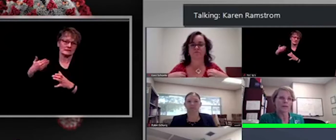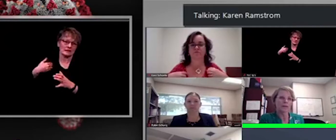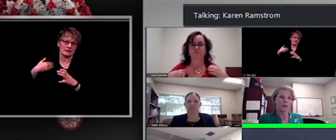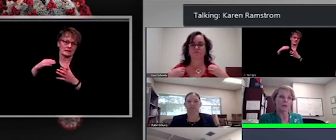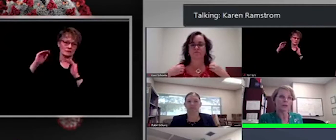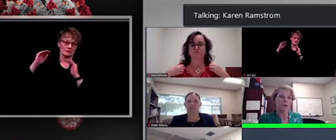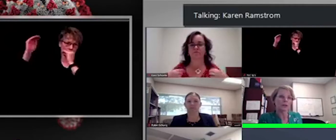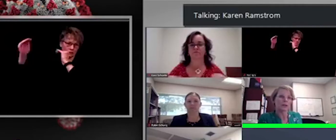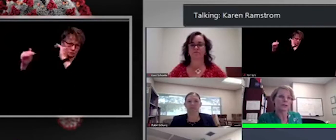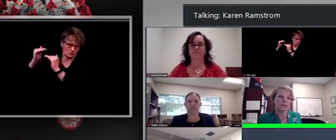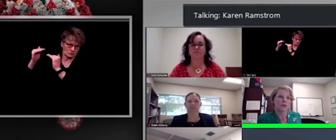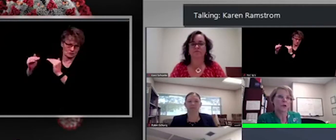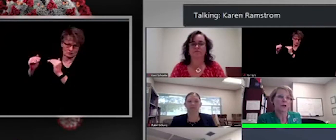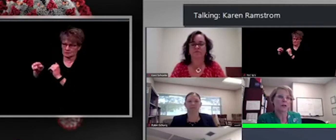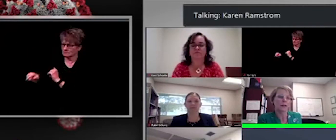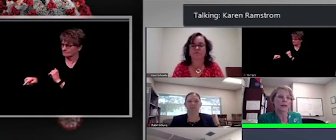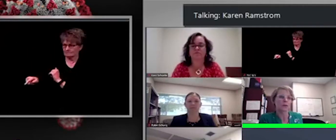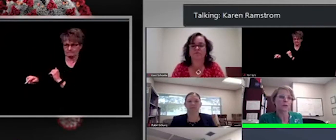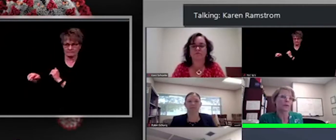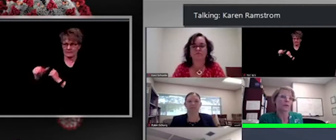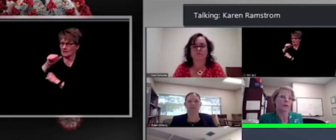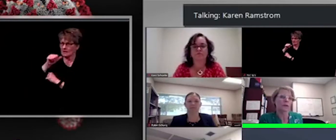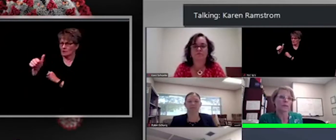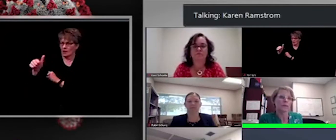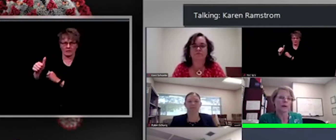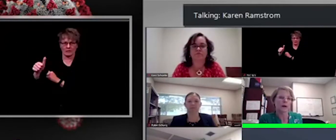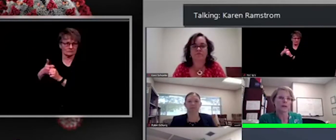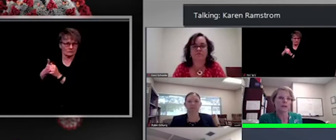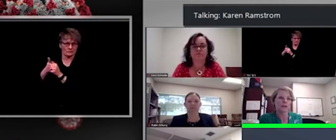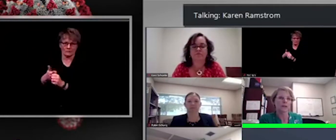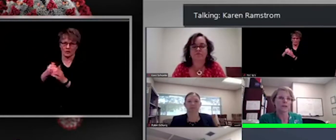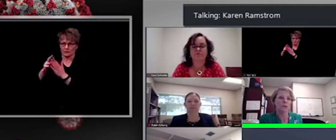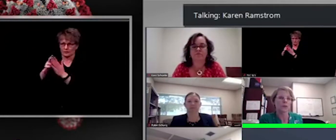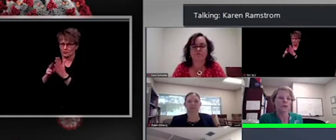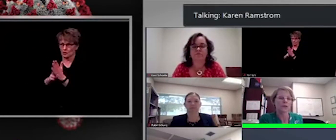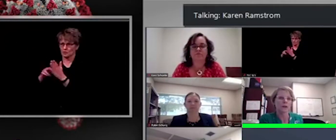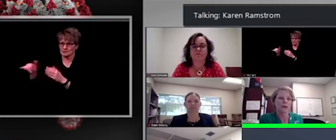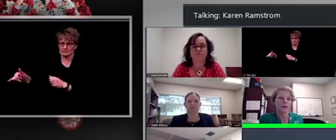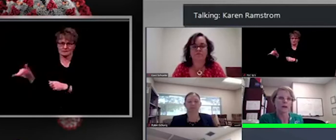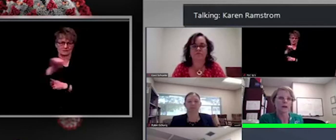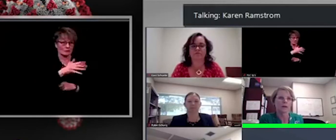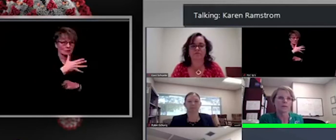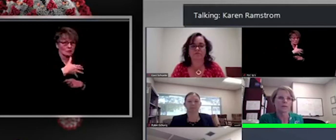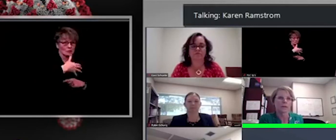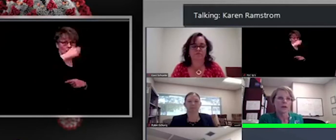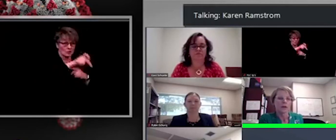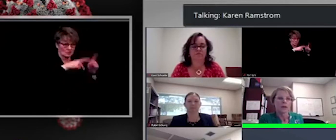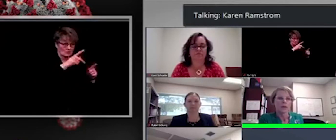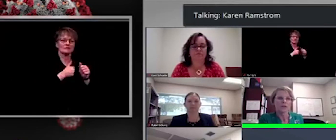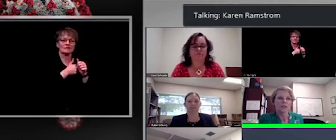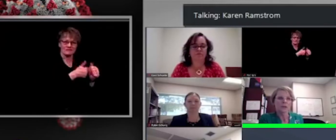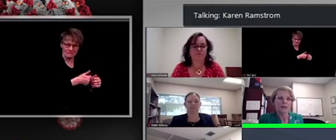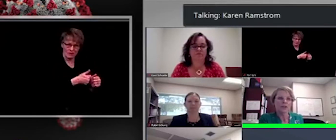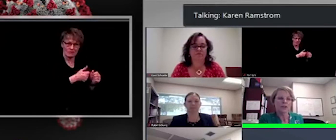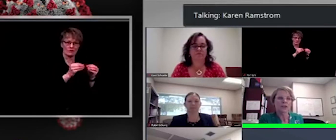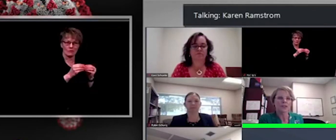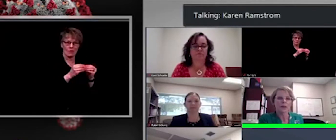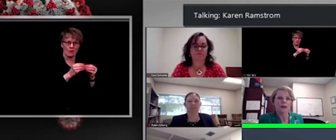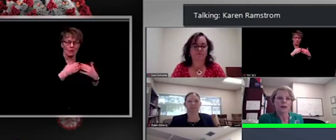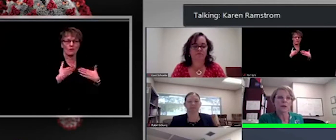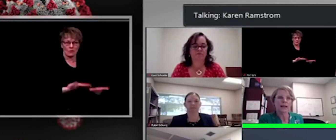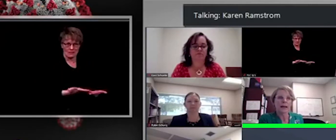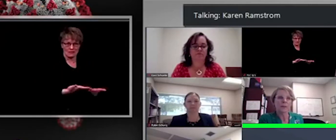not typically been as compliant as older populations with the prevention measures. And when that